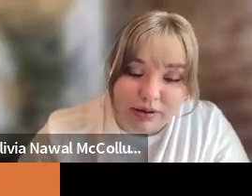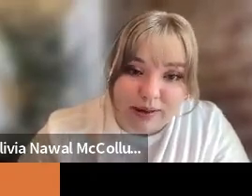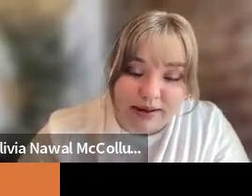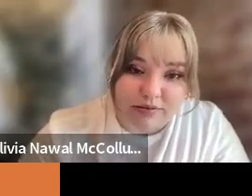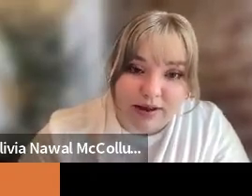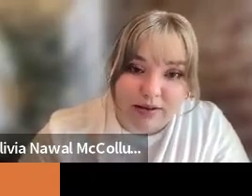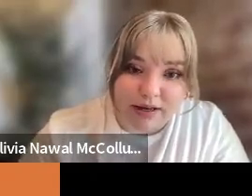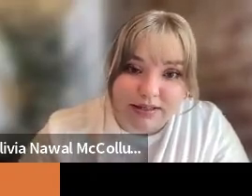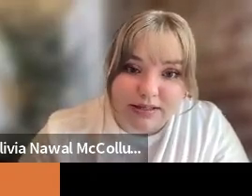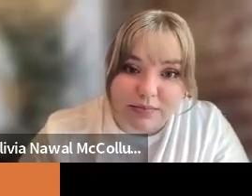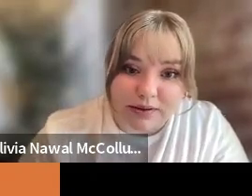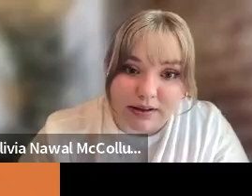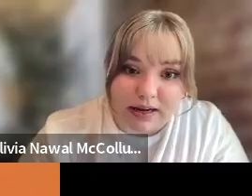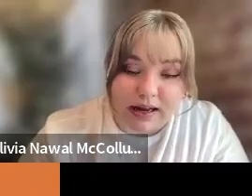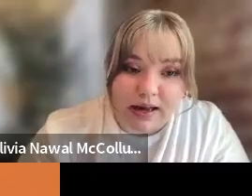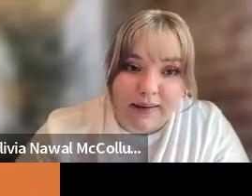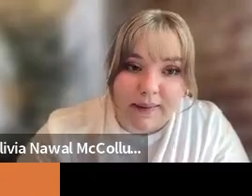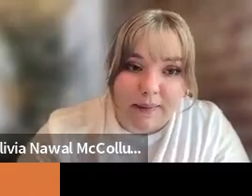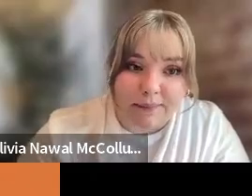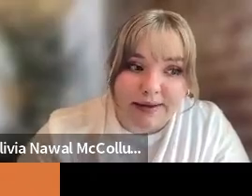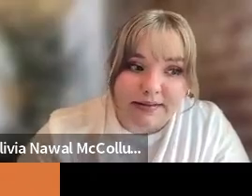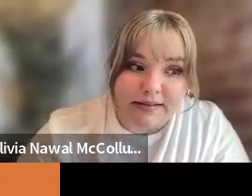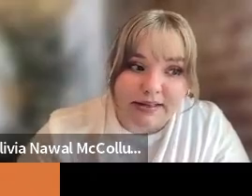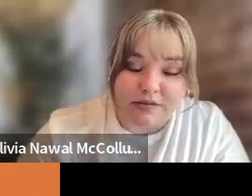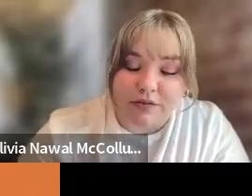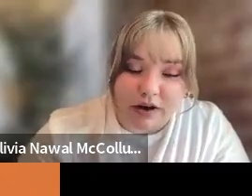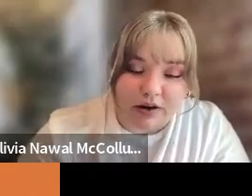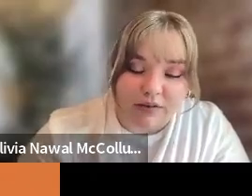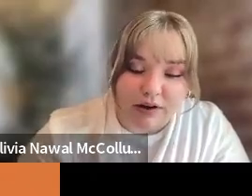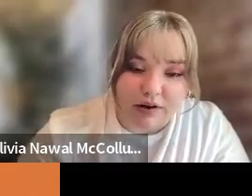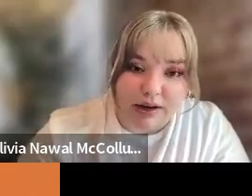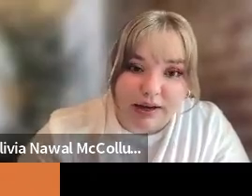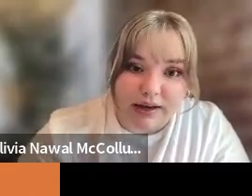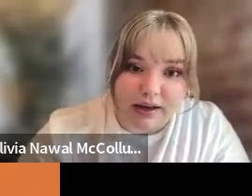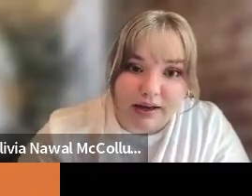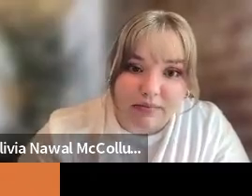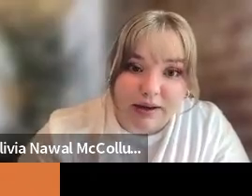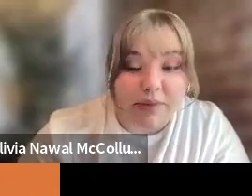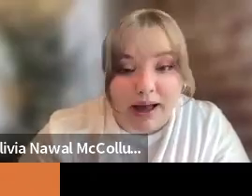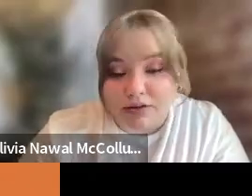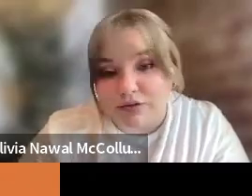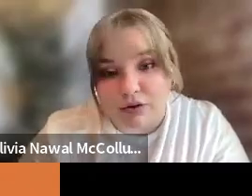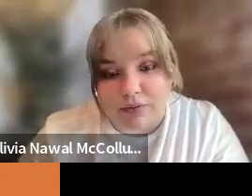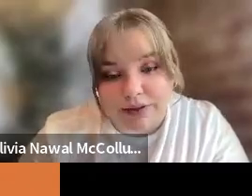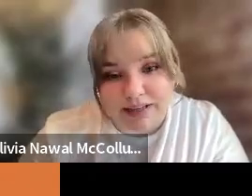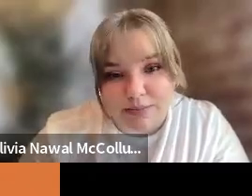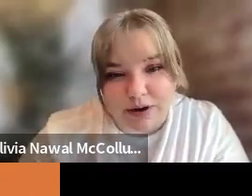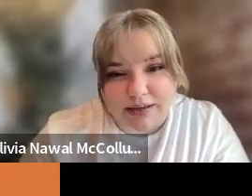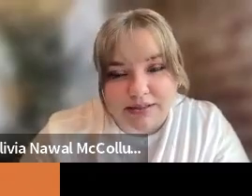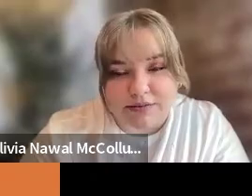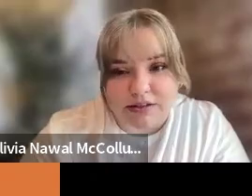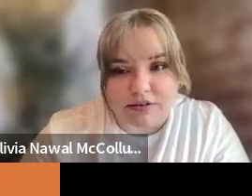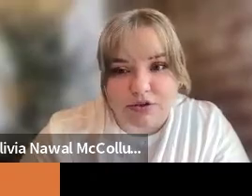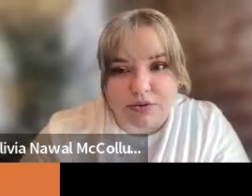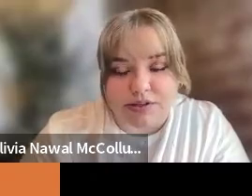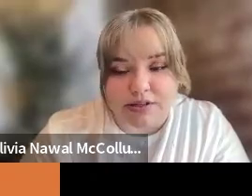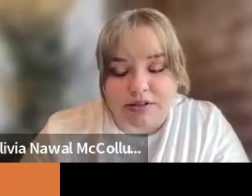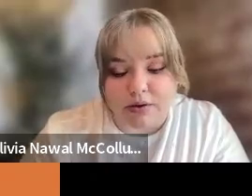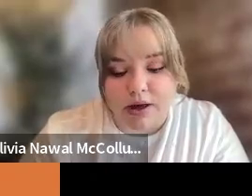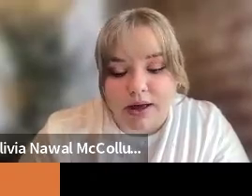been living with their disability for a very long time. There are so many nuances to that disability and experience that providers